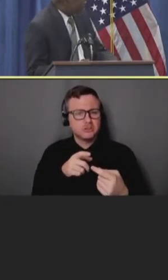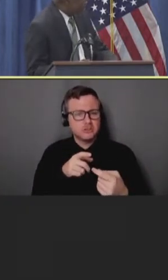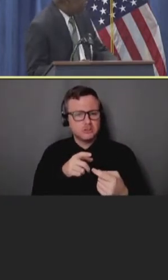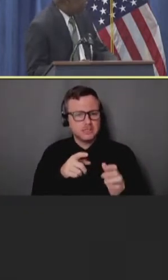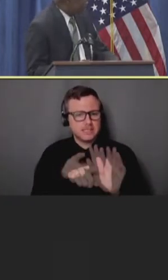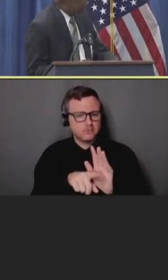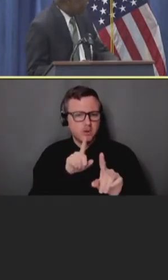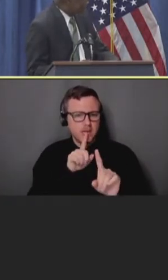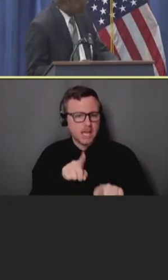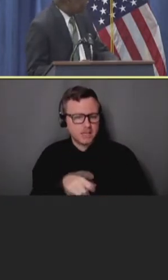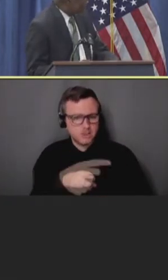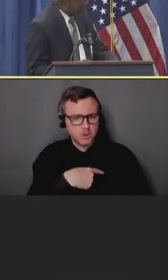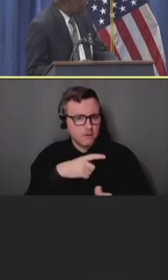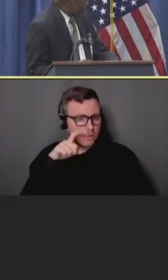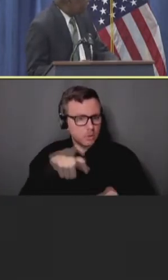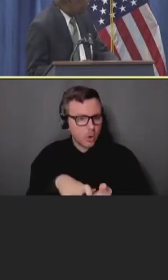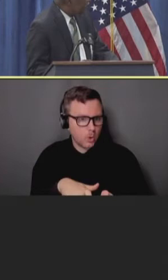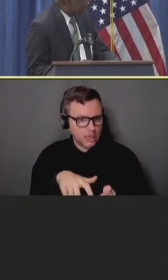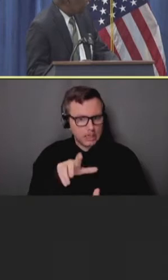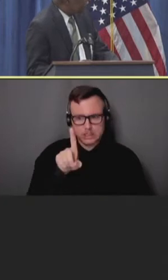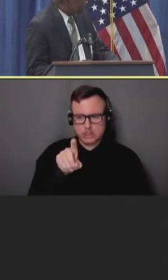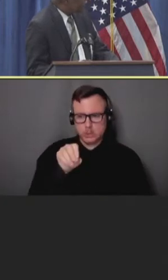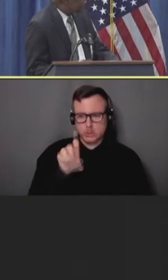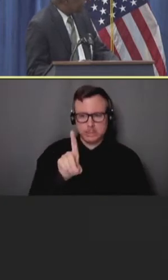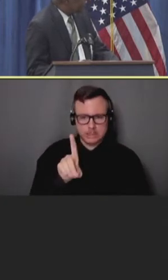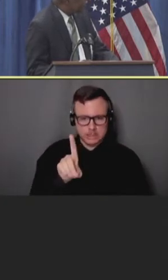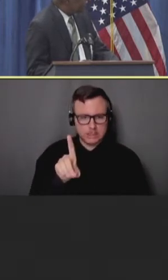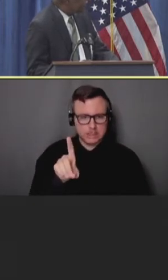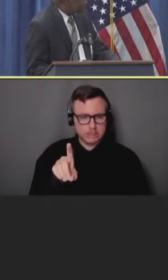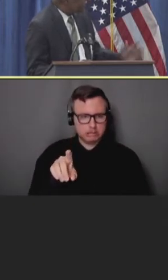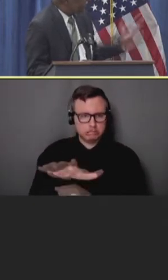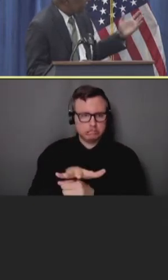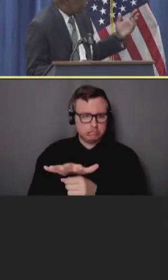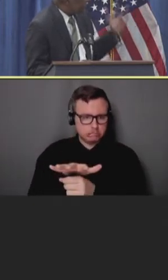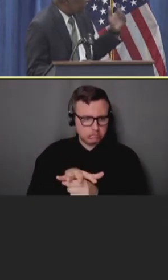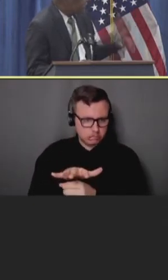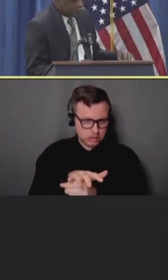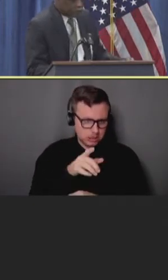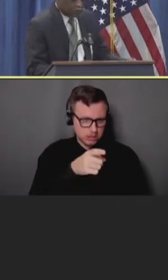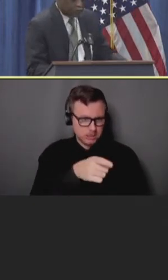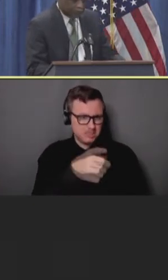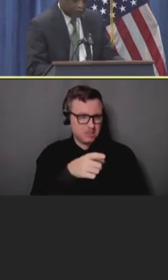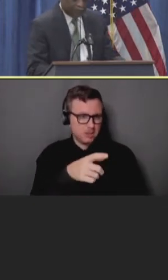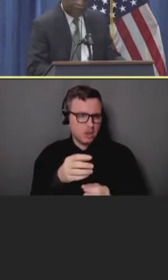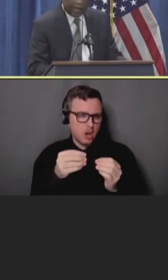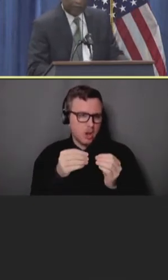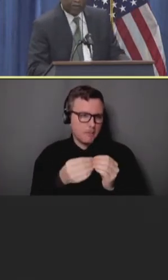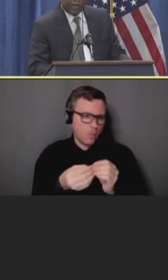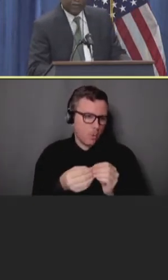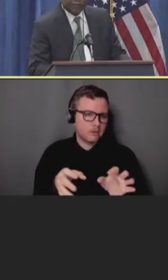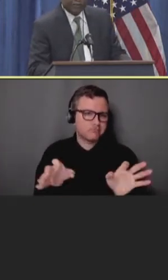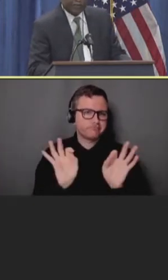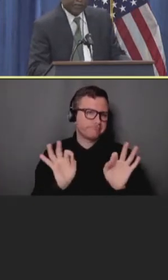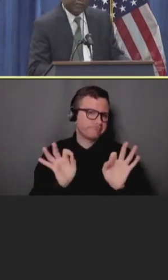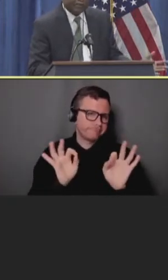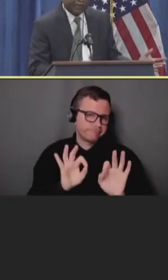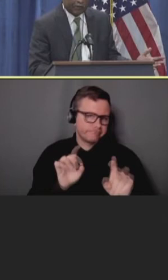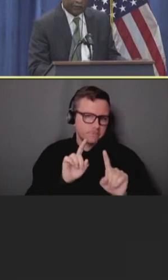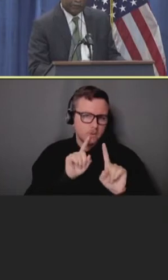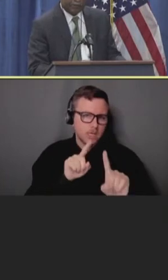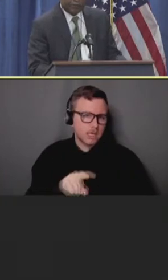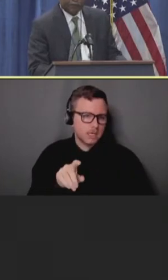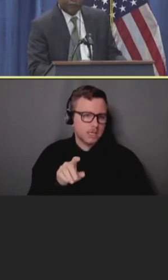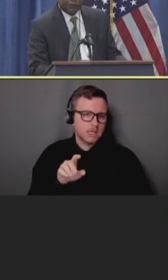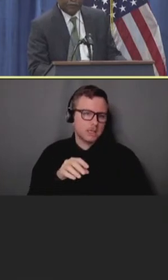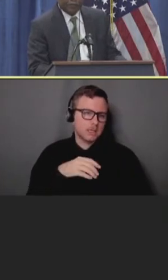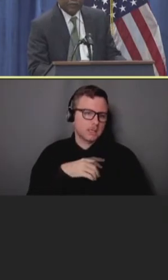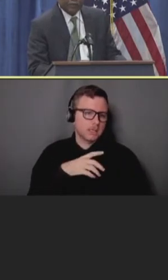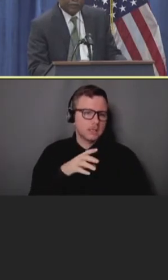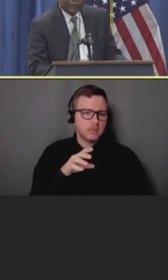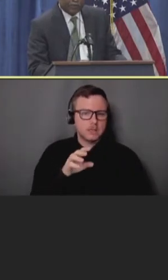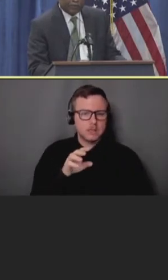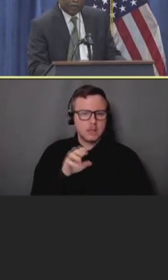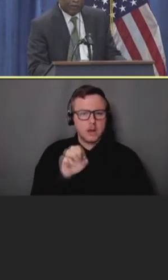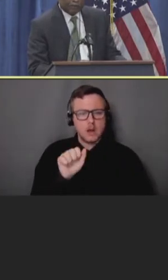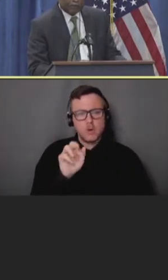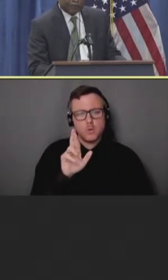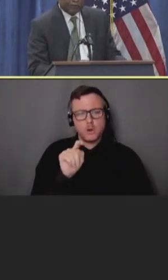the DoD. The first here is some of our more benign reactions, the erythema multiforme, which was a